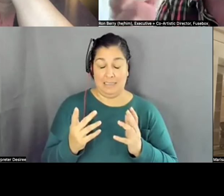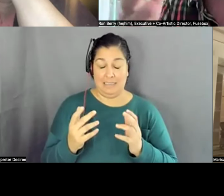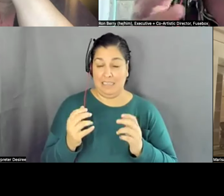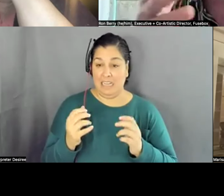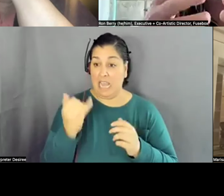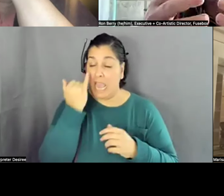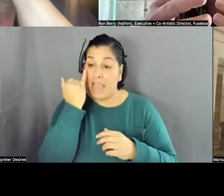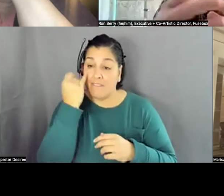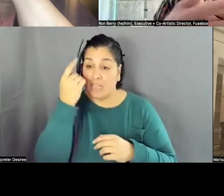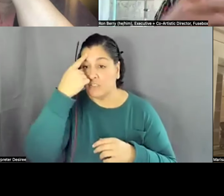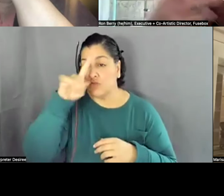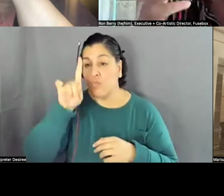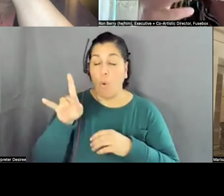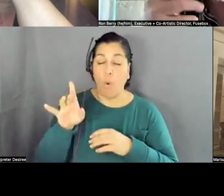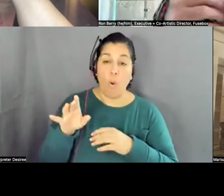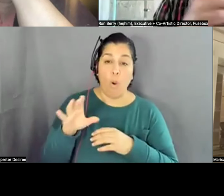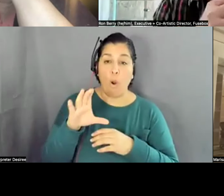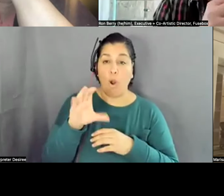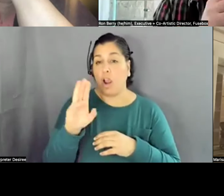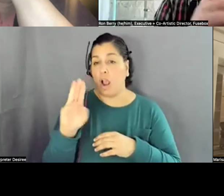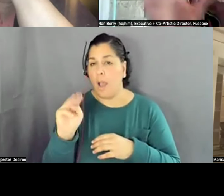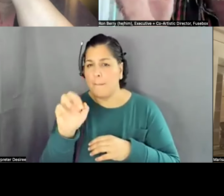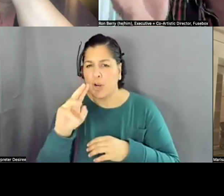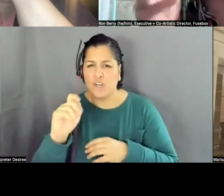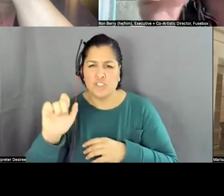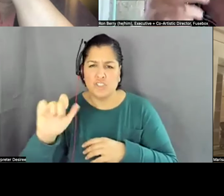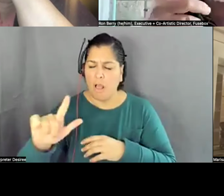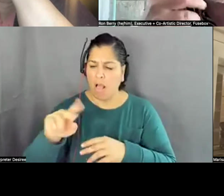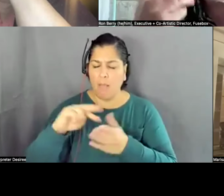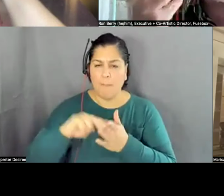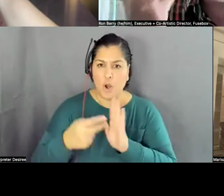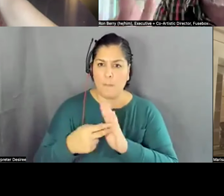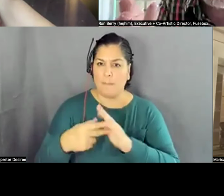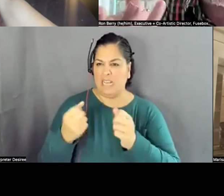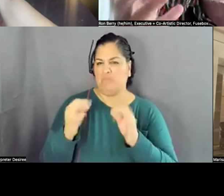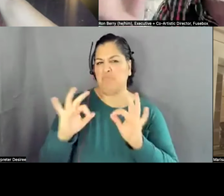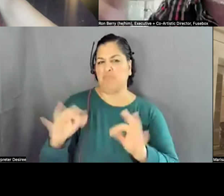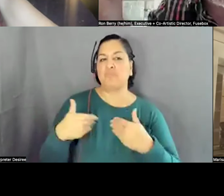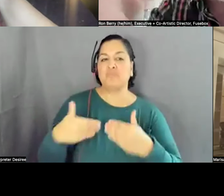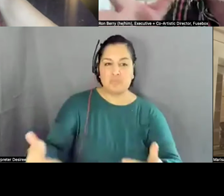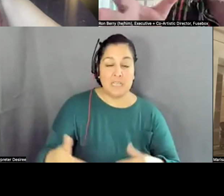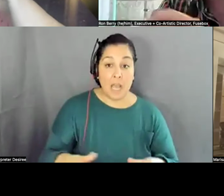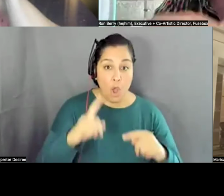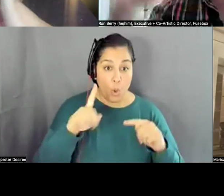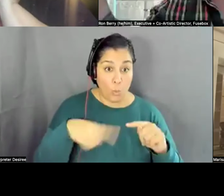If it's something else, like very, you know, once it was clear that it was performance when we had audiences there, then like,